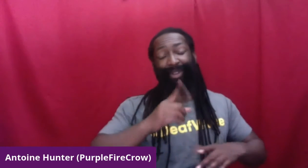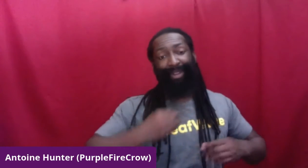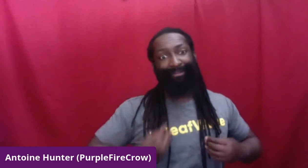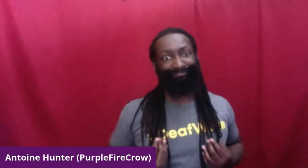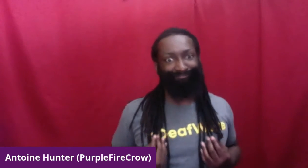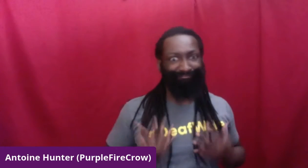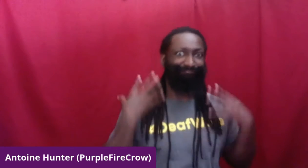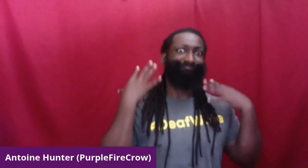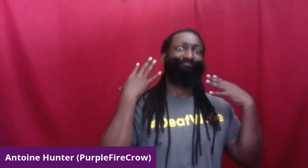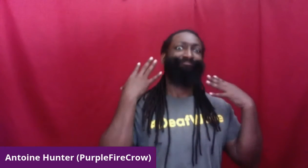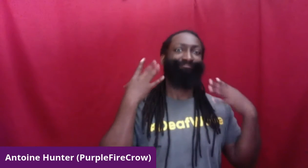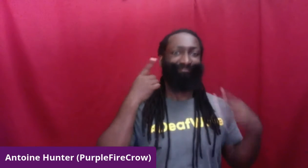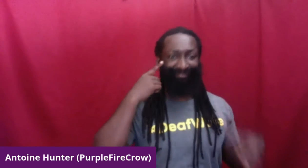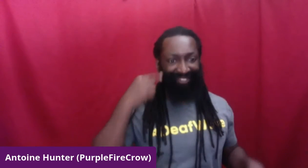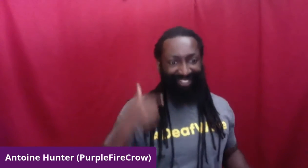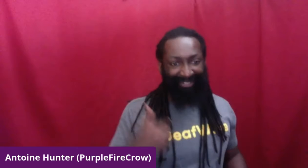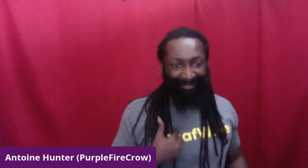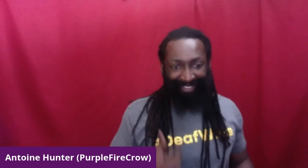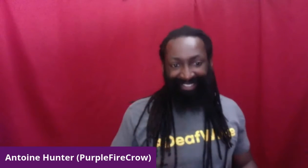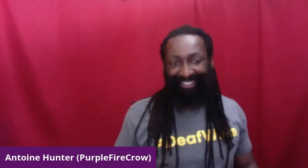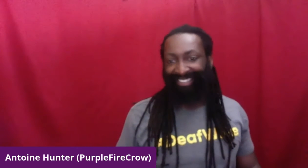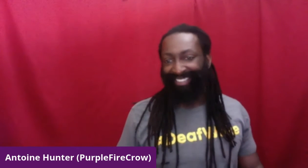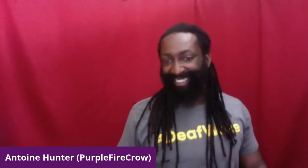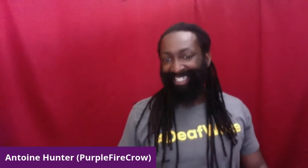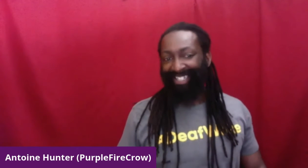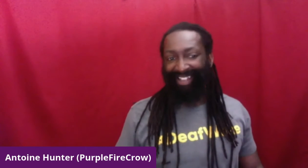You know, meeting deaf leaders that own their own business